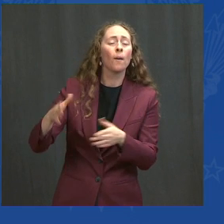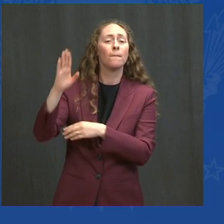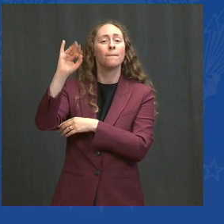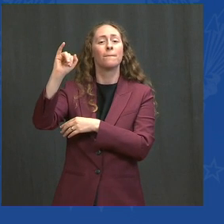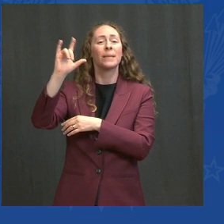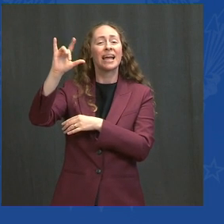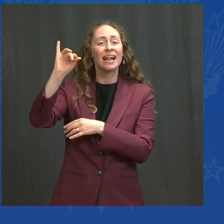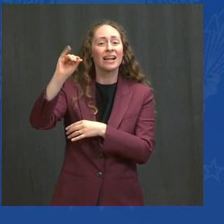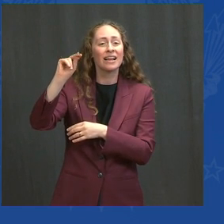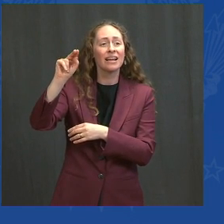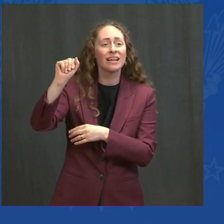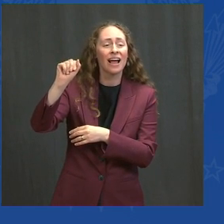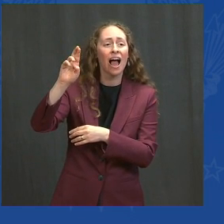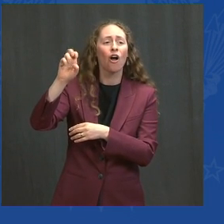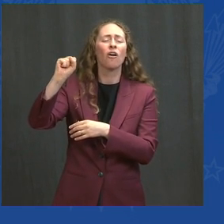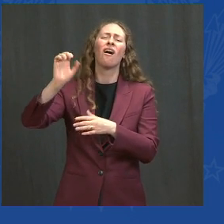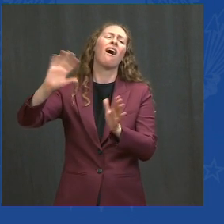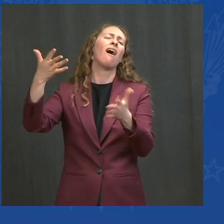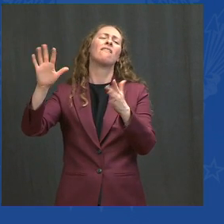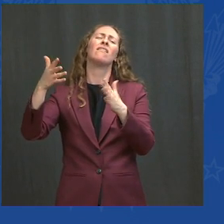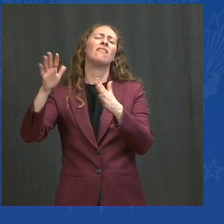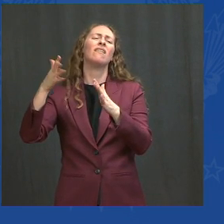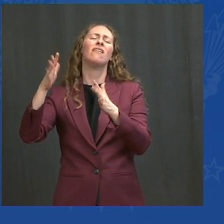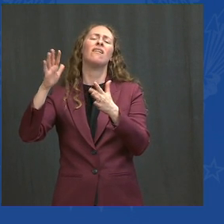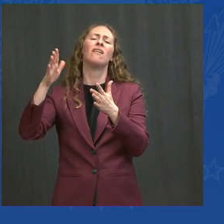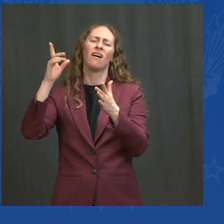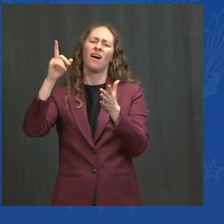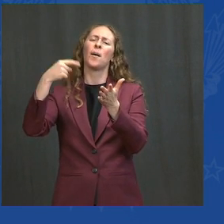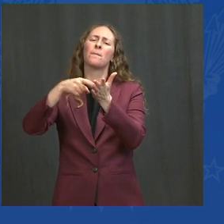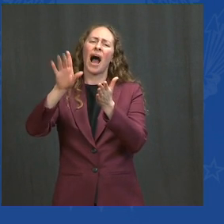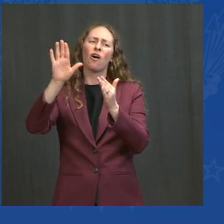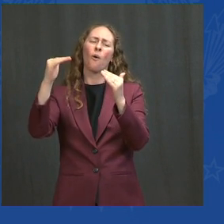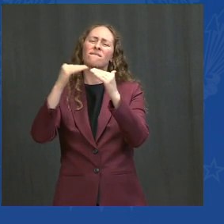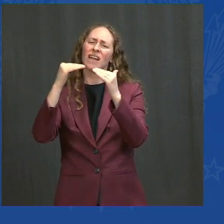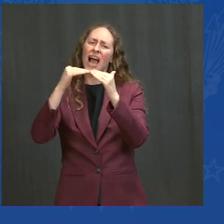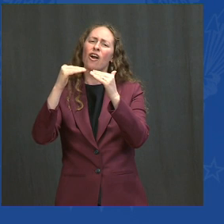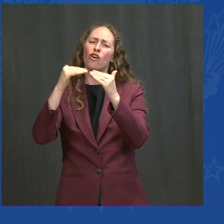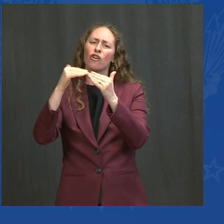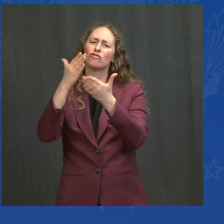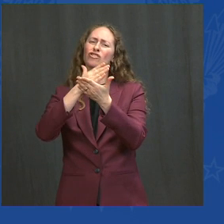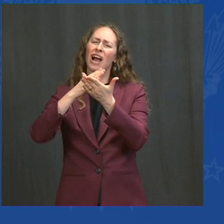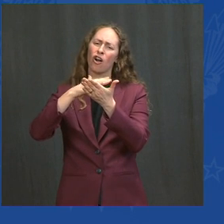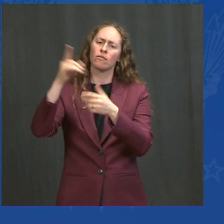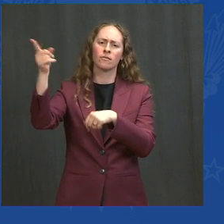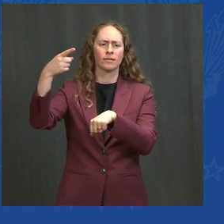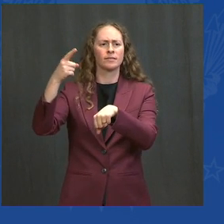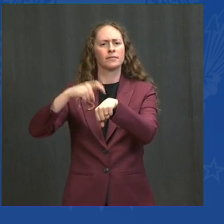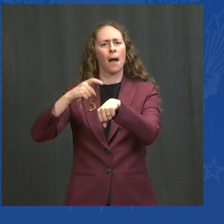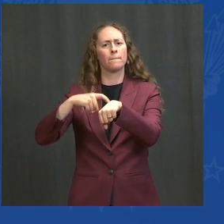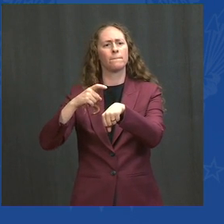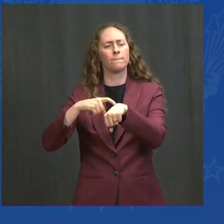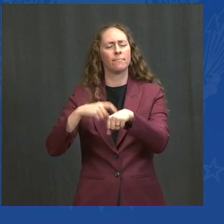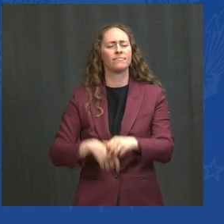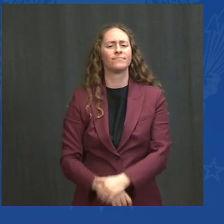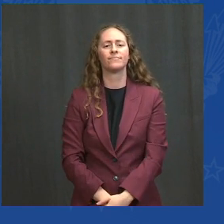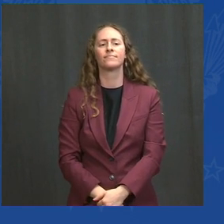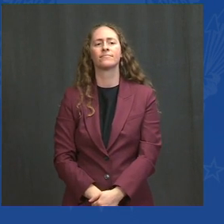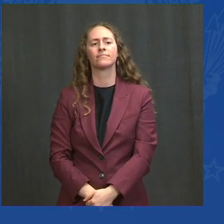Pay your fair share. Pay your fair share. Folks, there's a lot of work ahead to finish the job